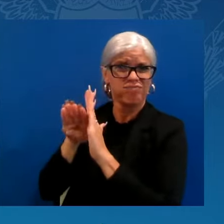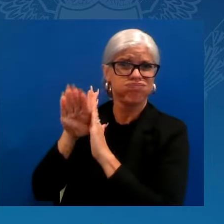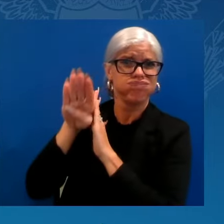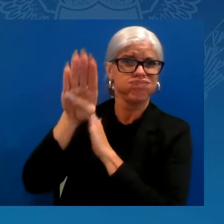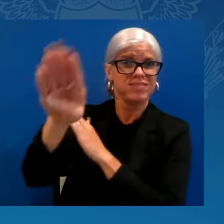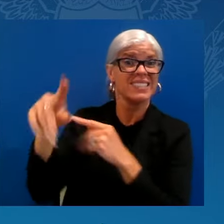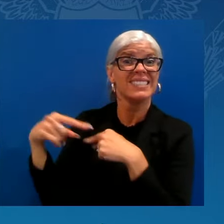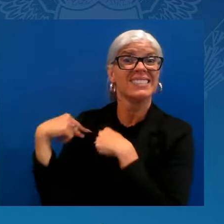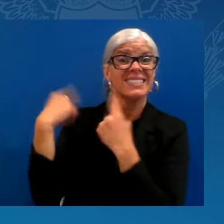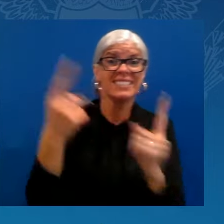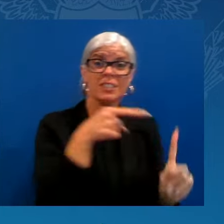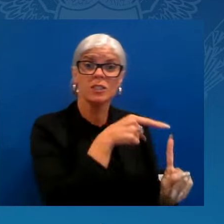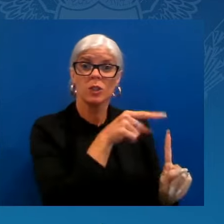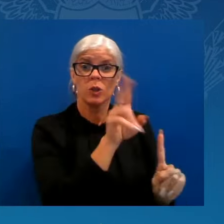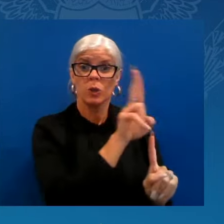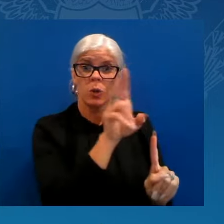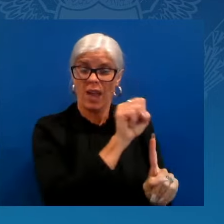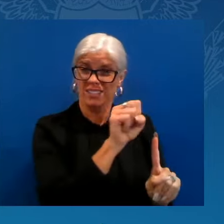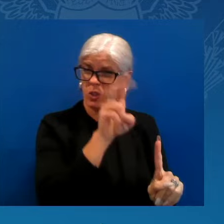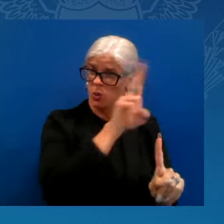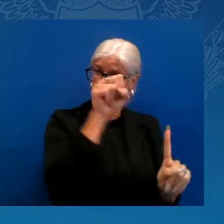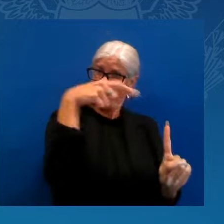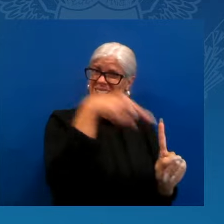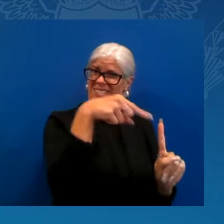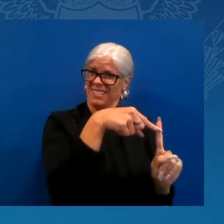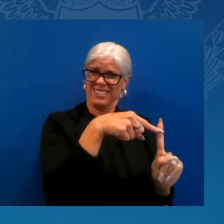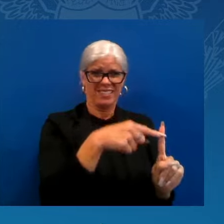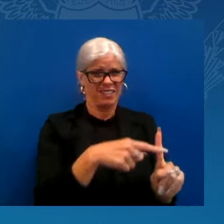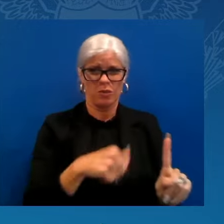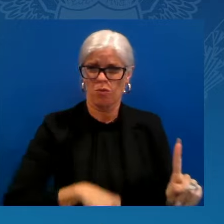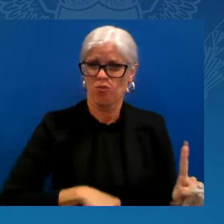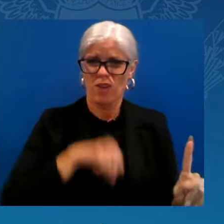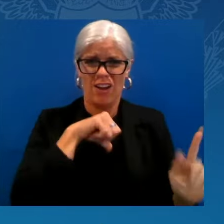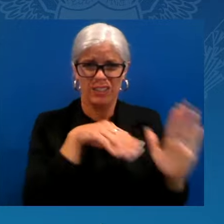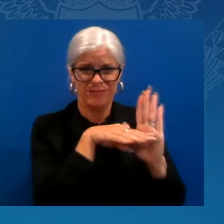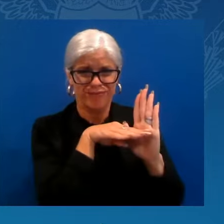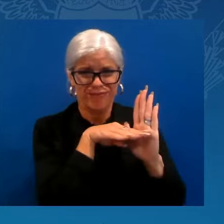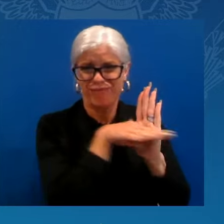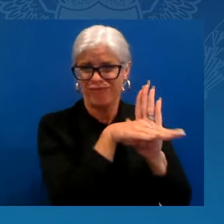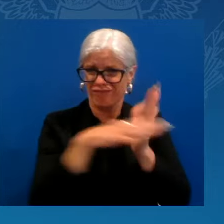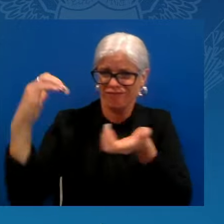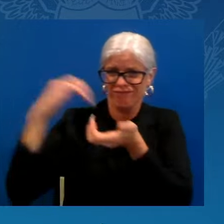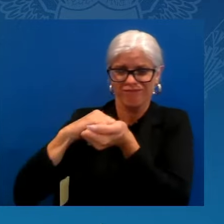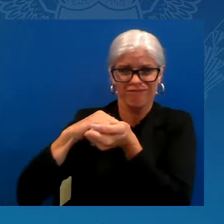As has been noted from President Harry Truman's recognition of the state of Israel,